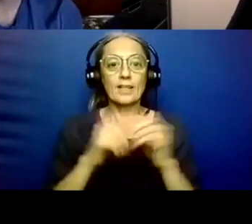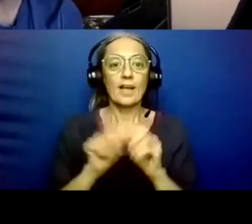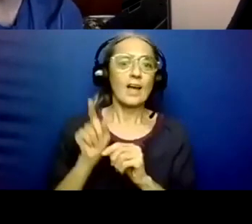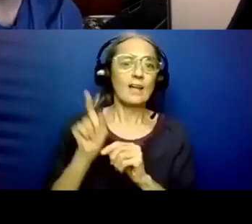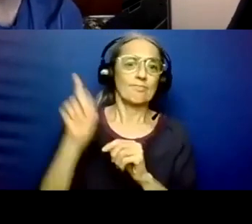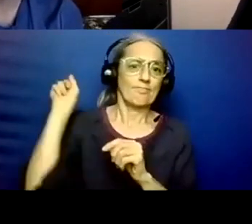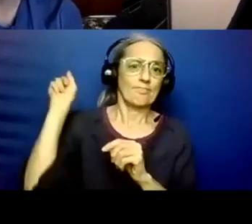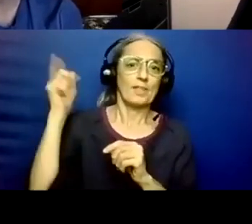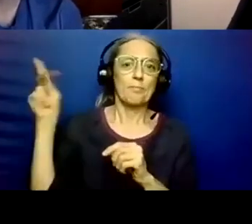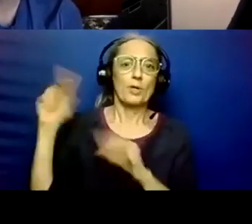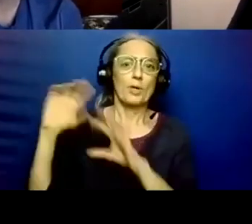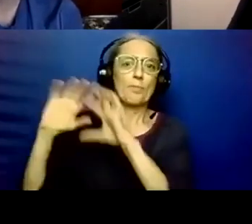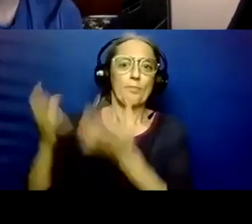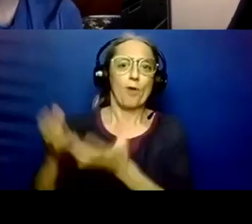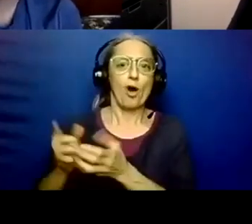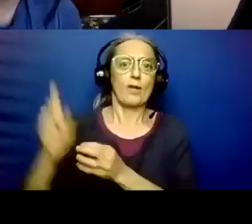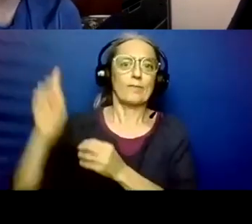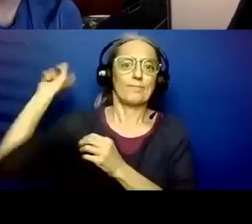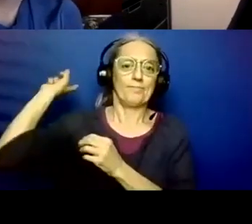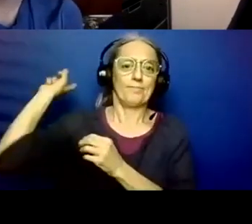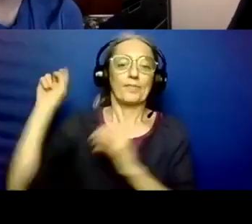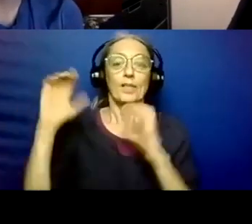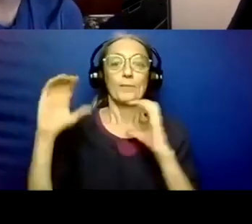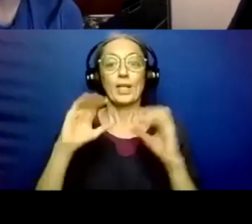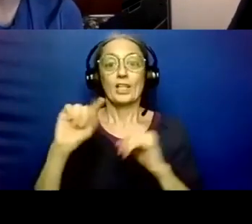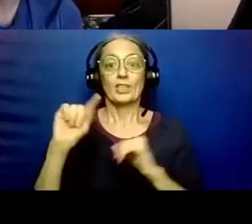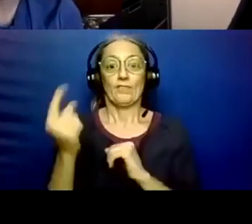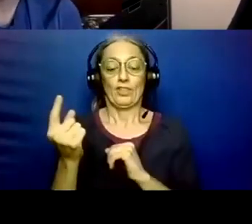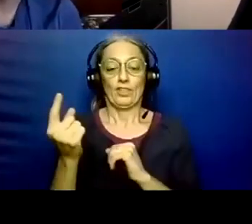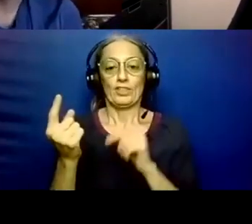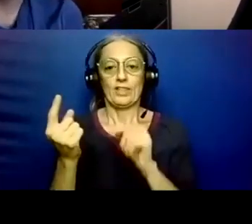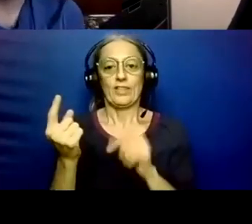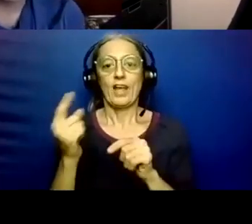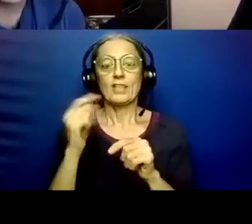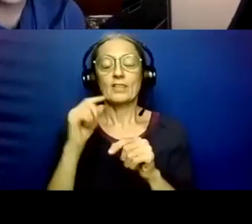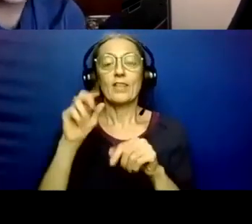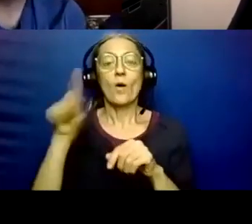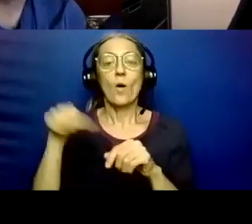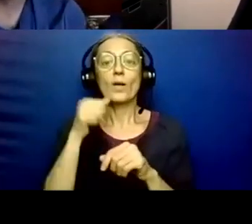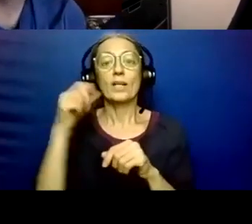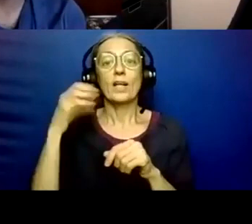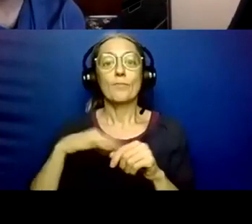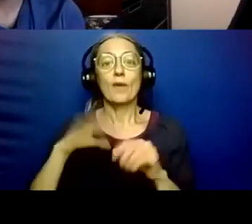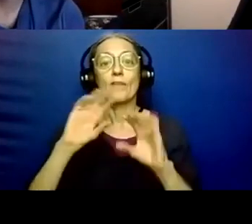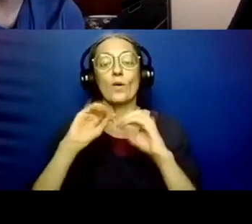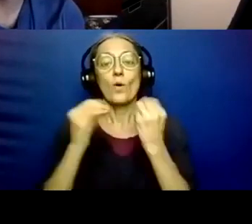CommunicationFIRST is the nation's first and only non-profit organization dedicated to protecting and advancing